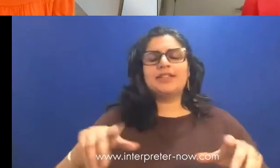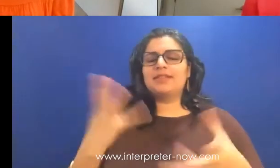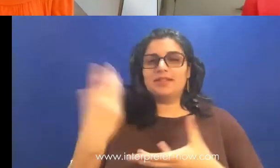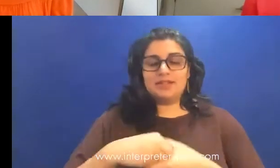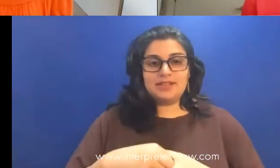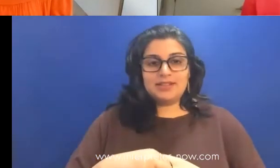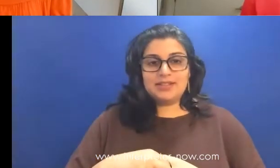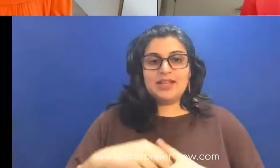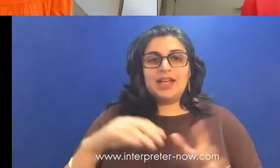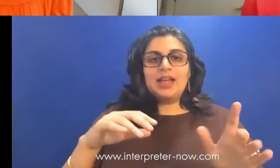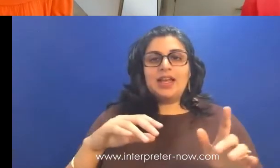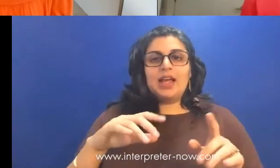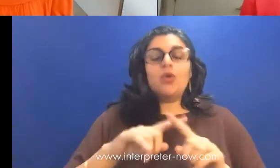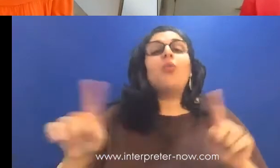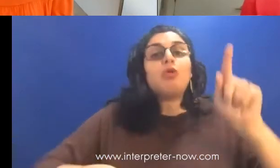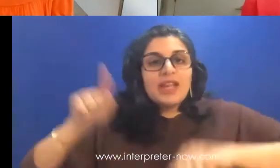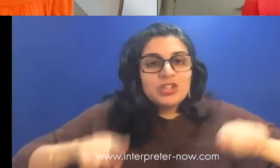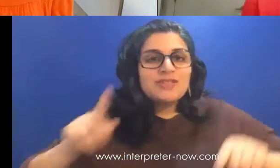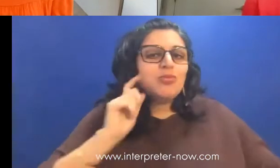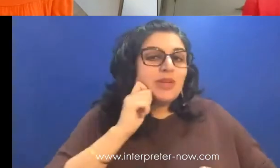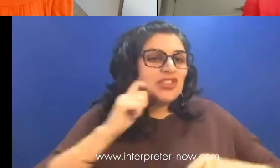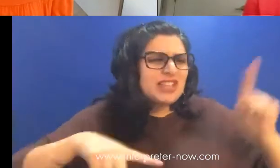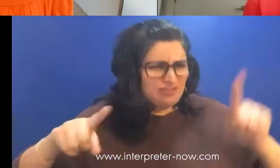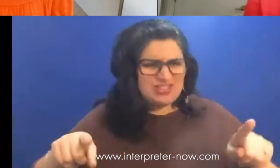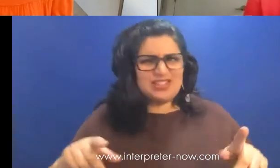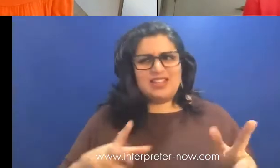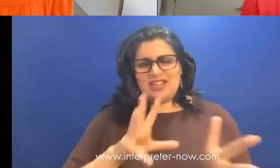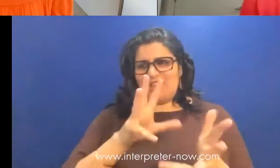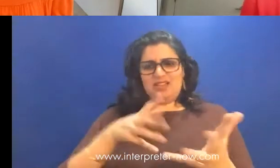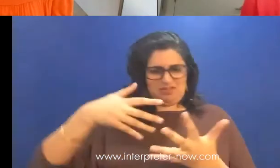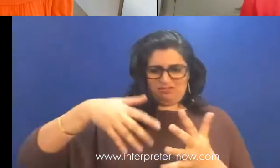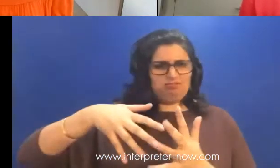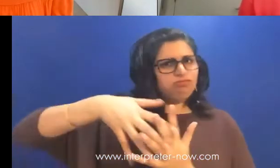Inclusion is another story but racial diversity, for sure, is very much part of your life.